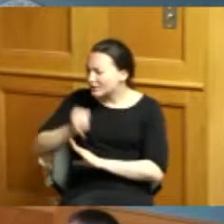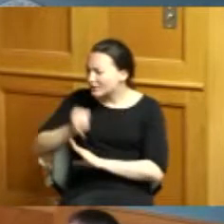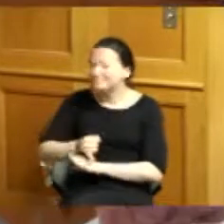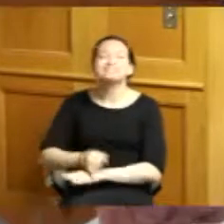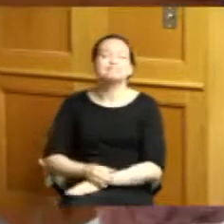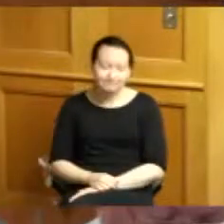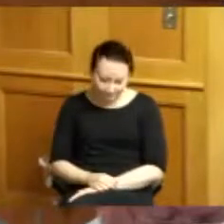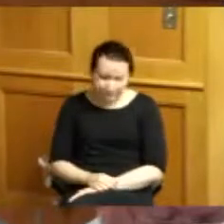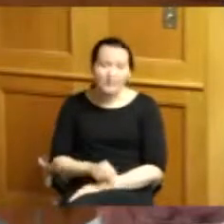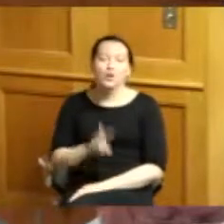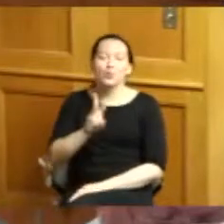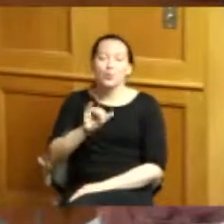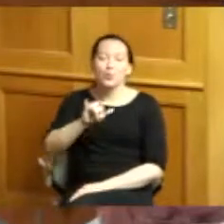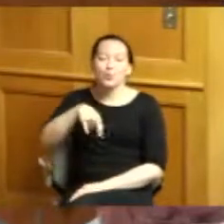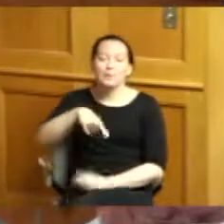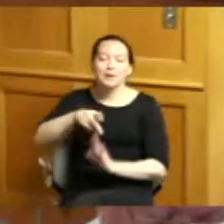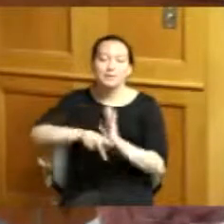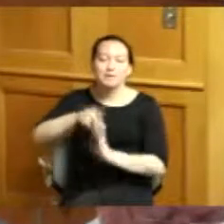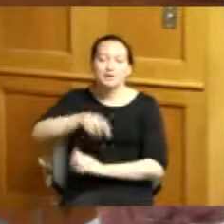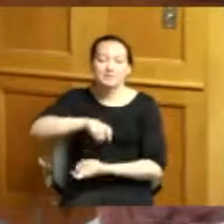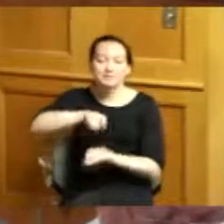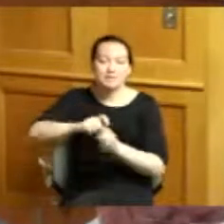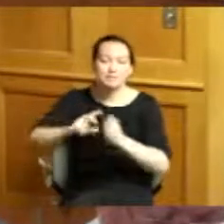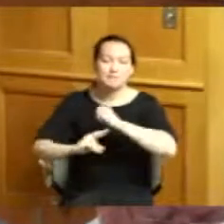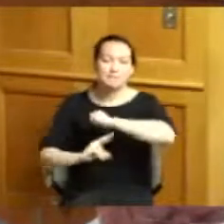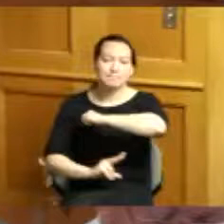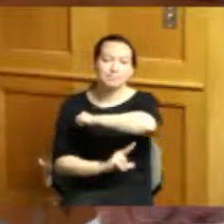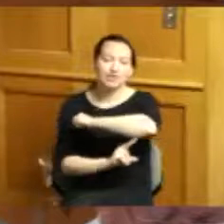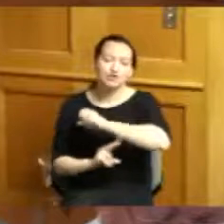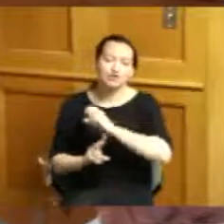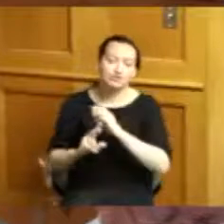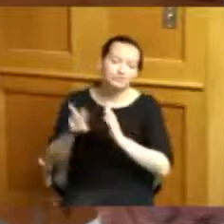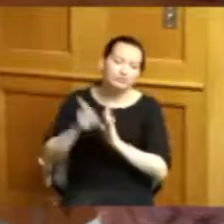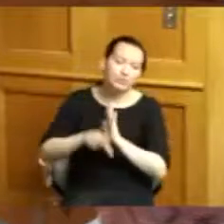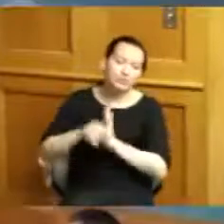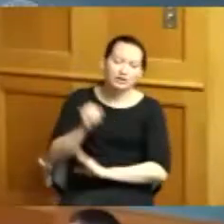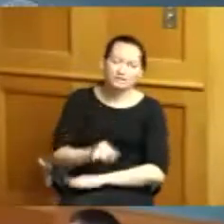whip project and specifically one of the bridge projects okay thank you Commissioner